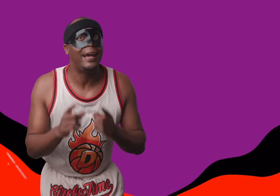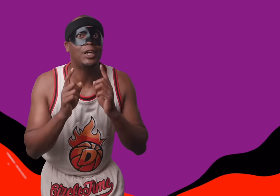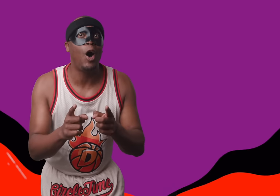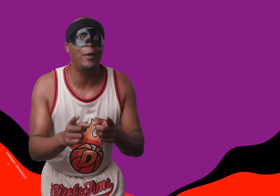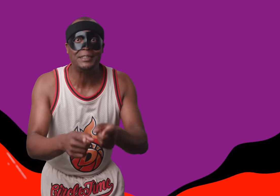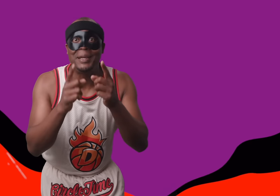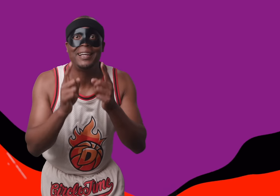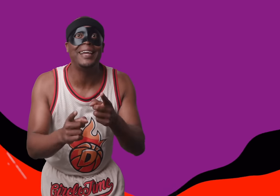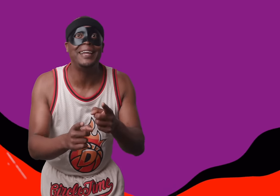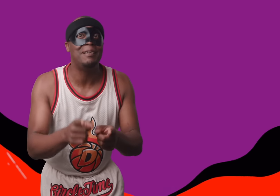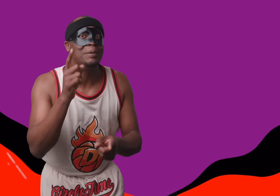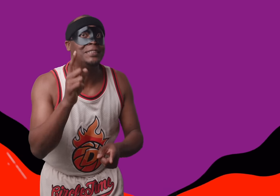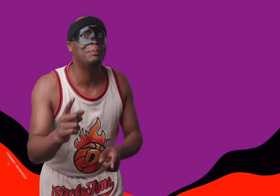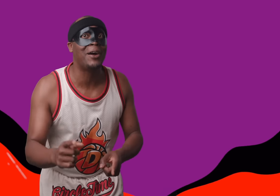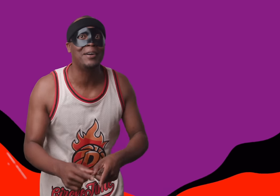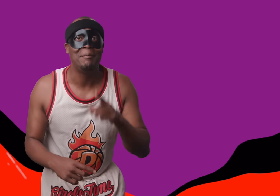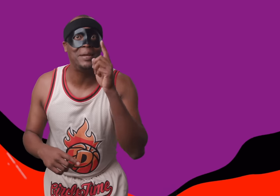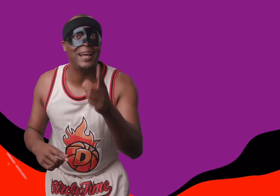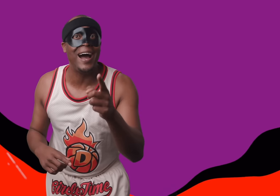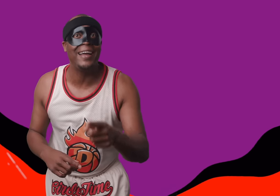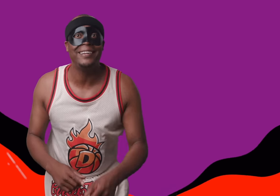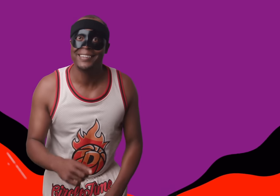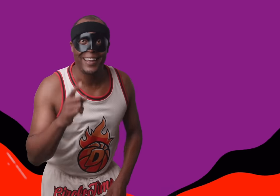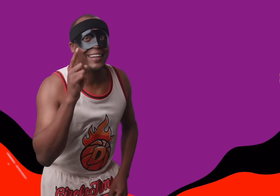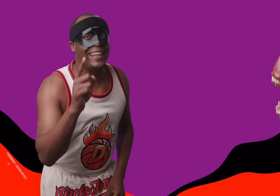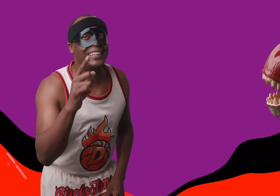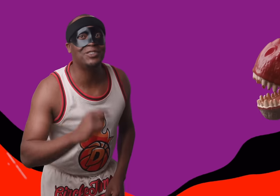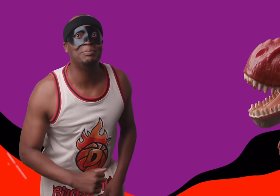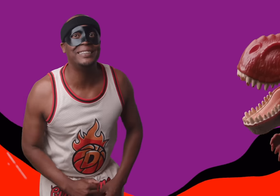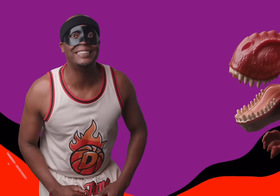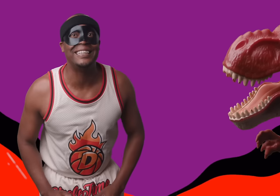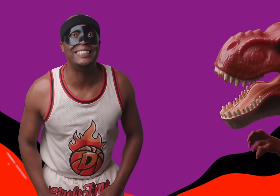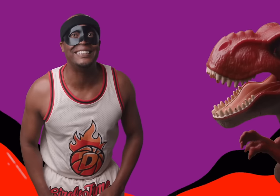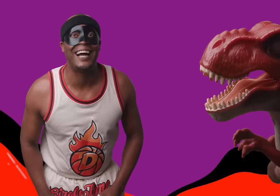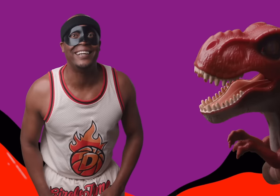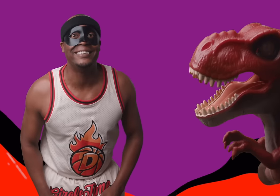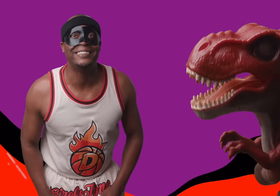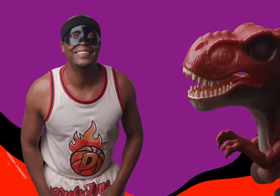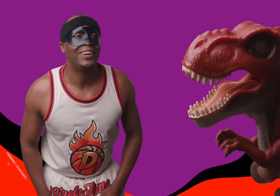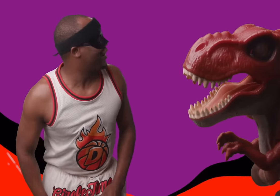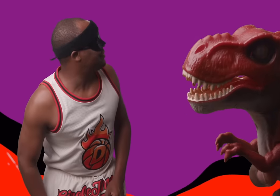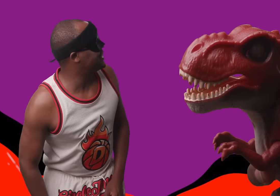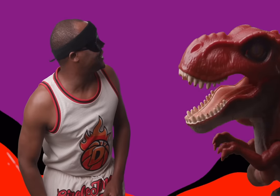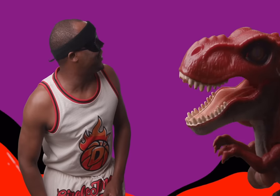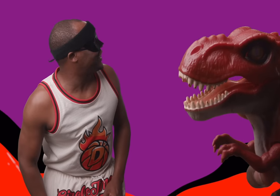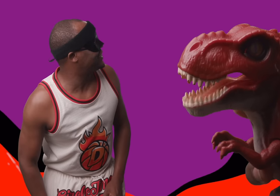As always, be clean, be smart, be kind, and that's what makes the sun shine. Right, Mr. T Rex?